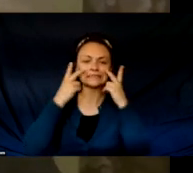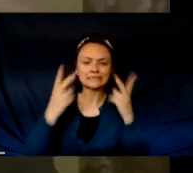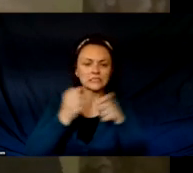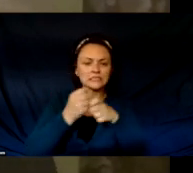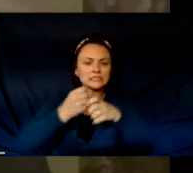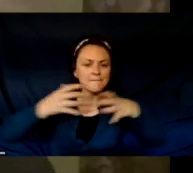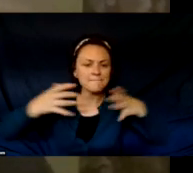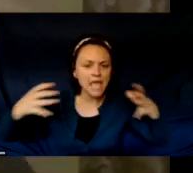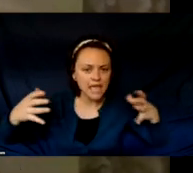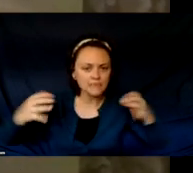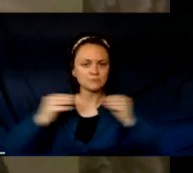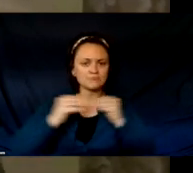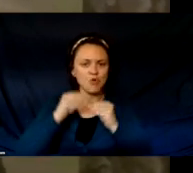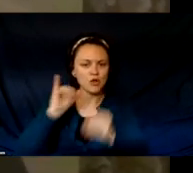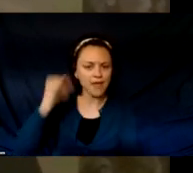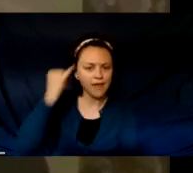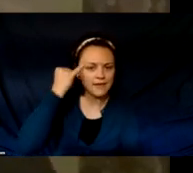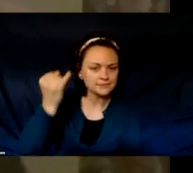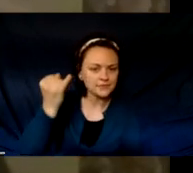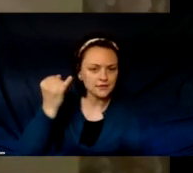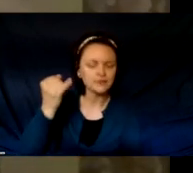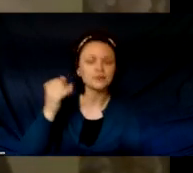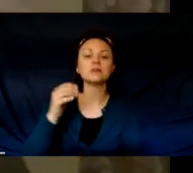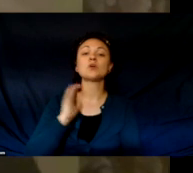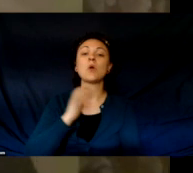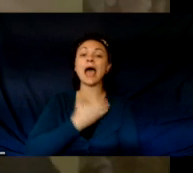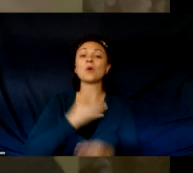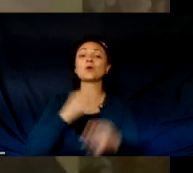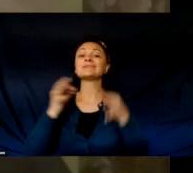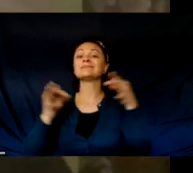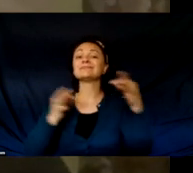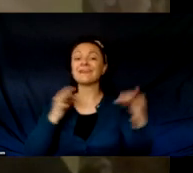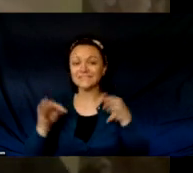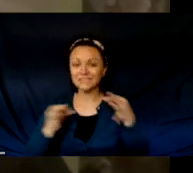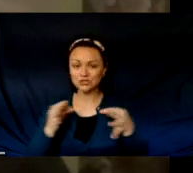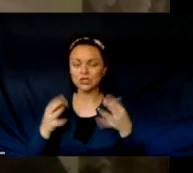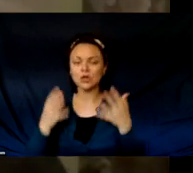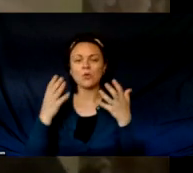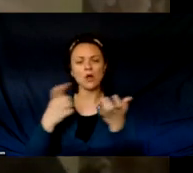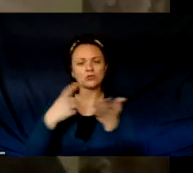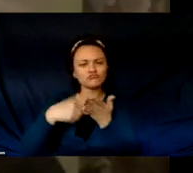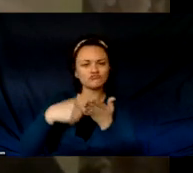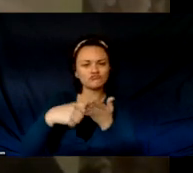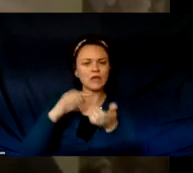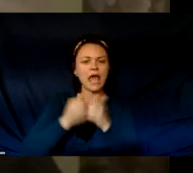of our definitions of how we use the DEI for example,